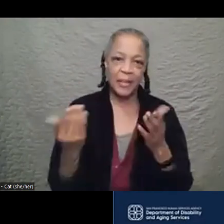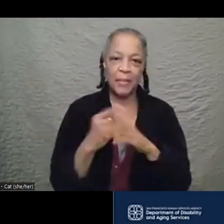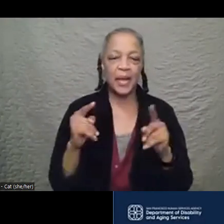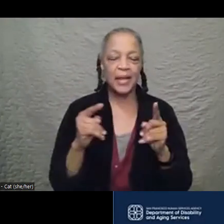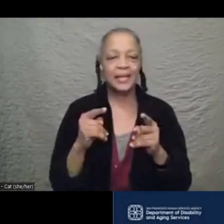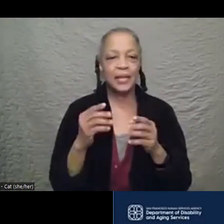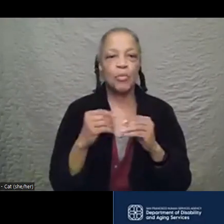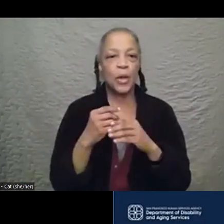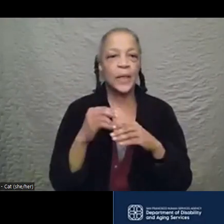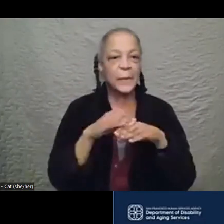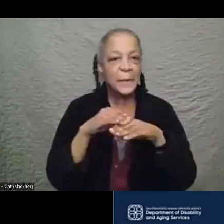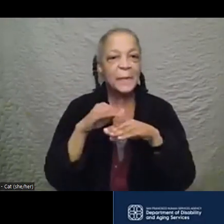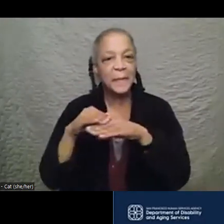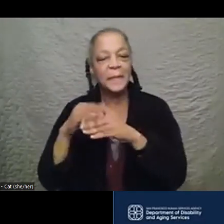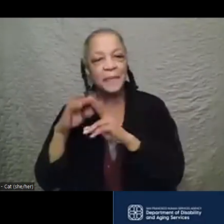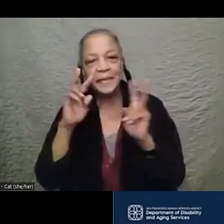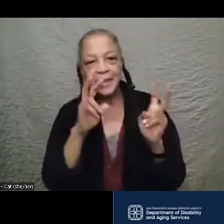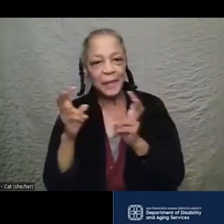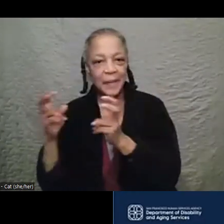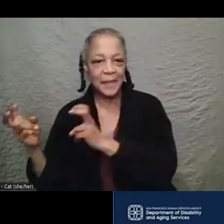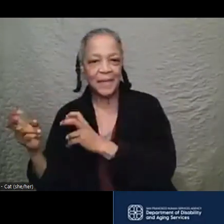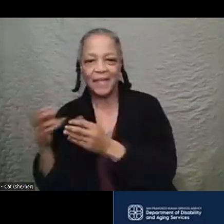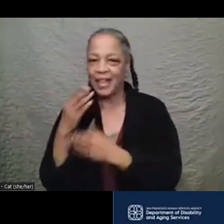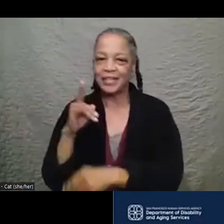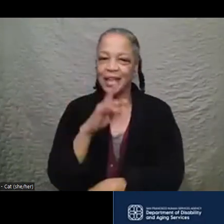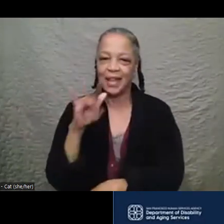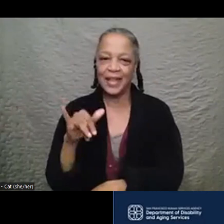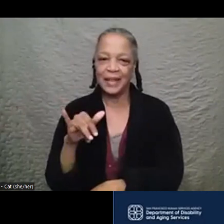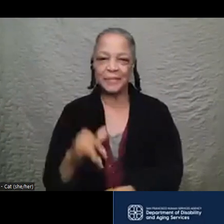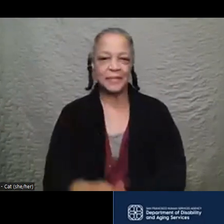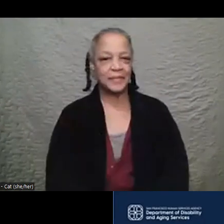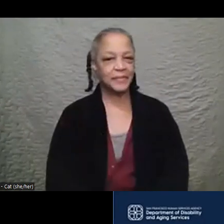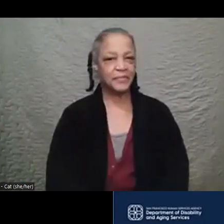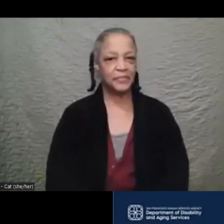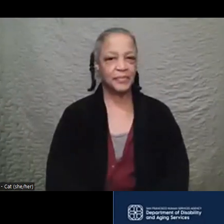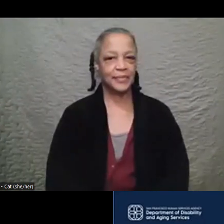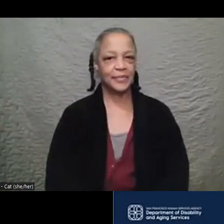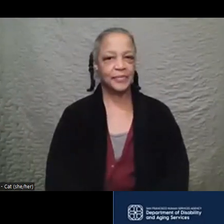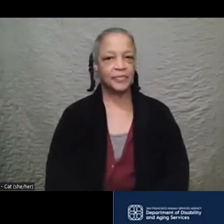teaser for the future, thanks Kelly.